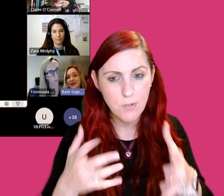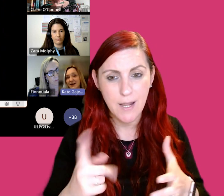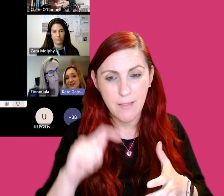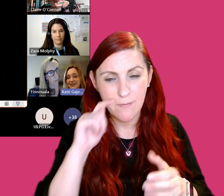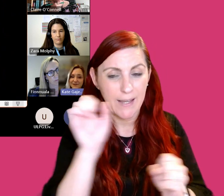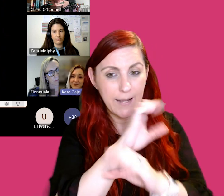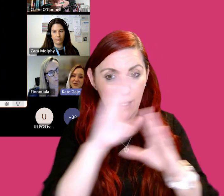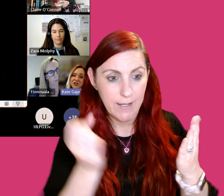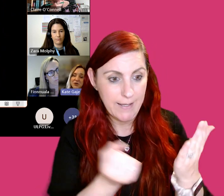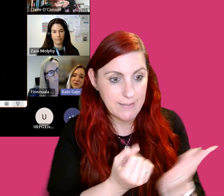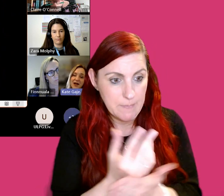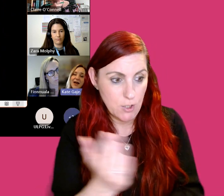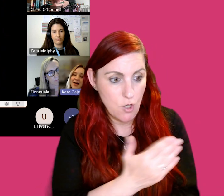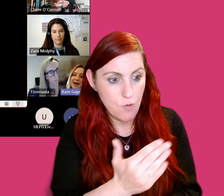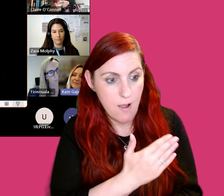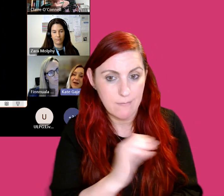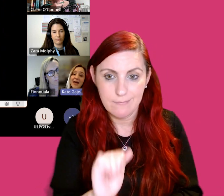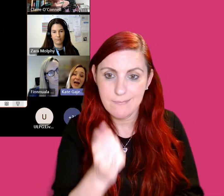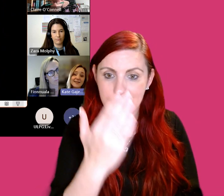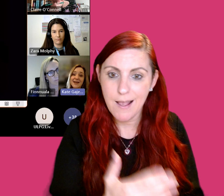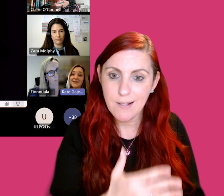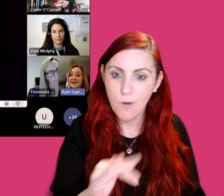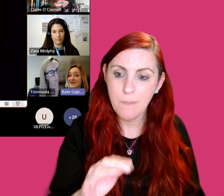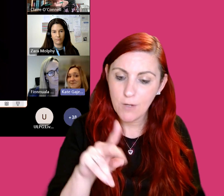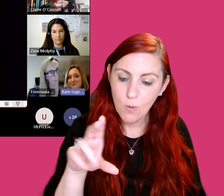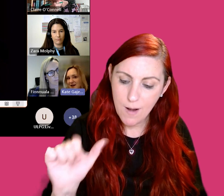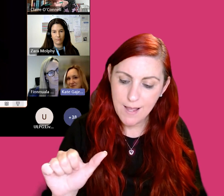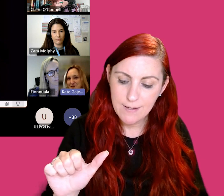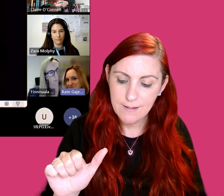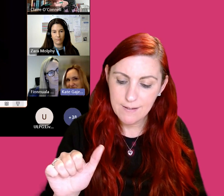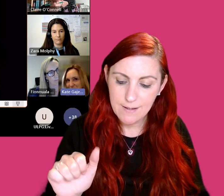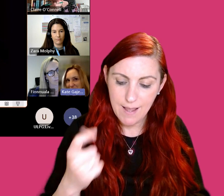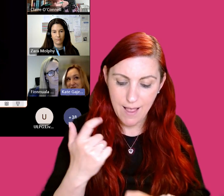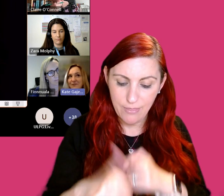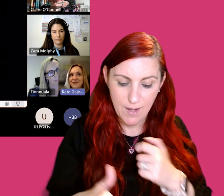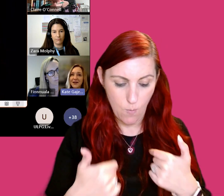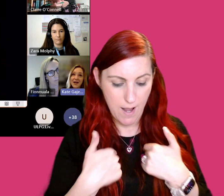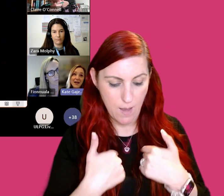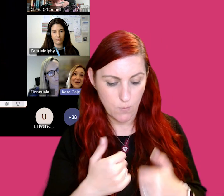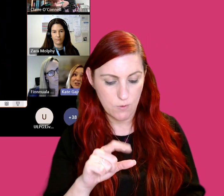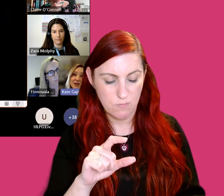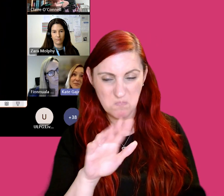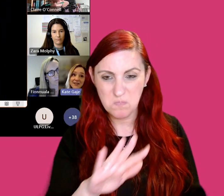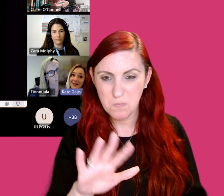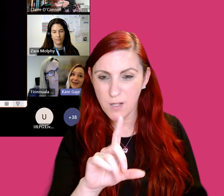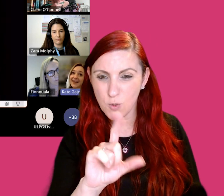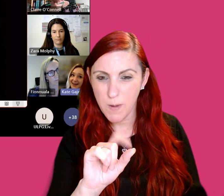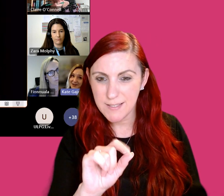in the slid that Fula showed um and and then when I was 20 something it actually appeared that I can